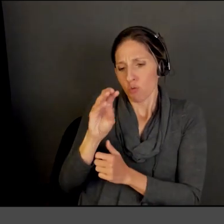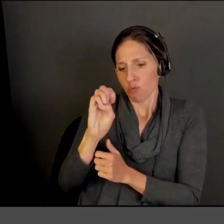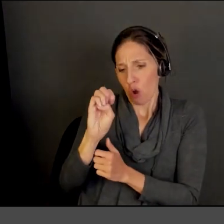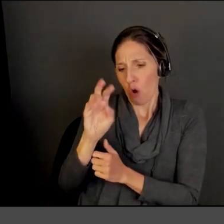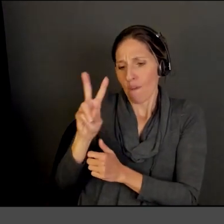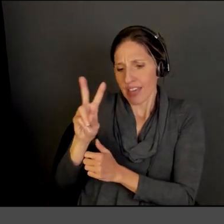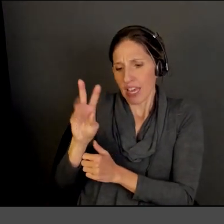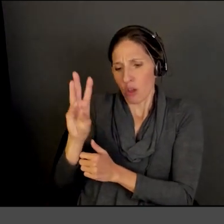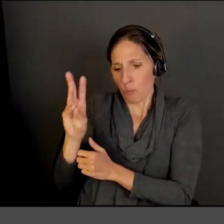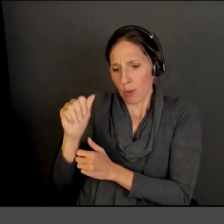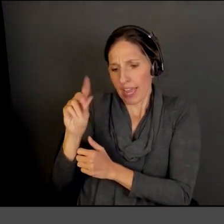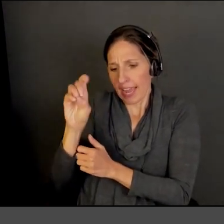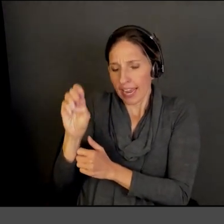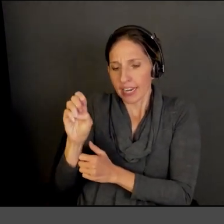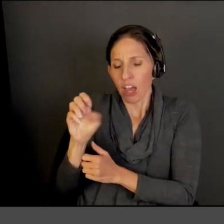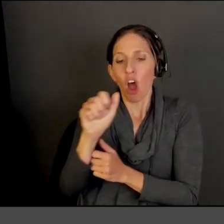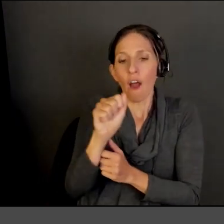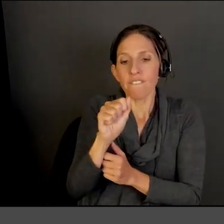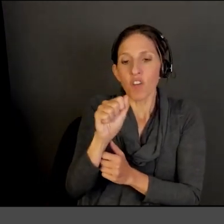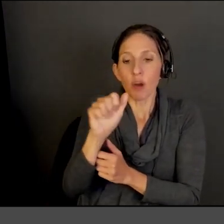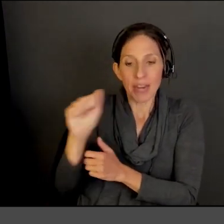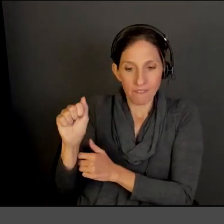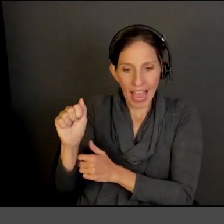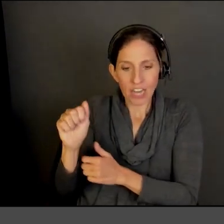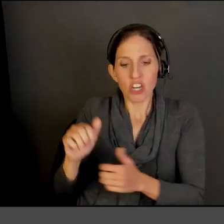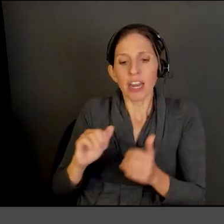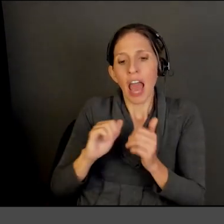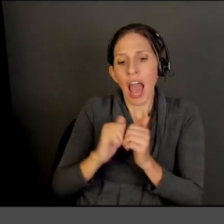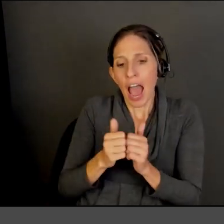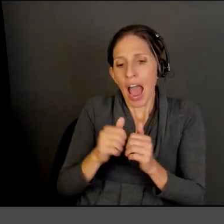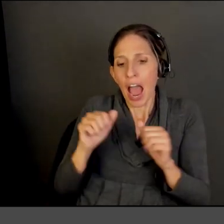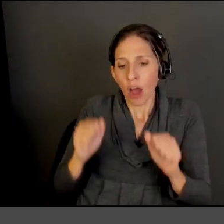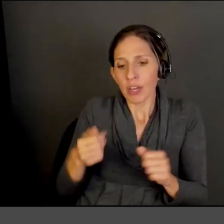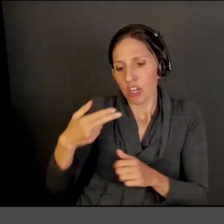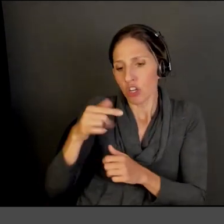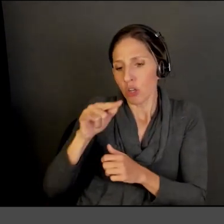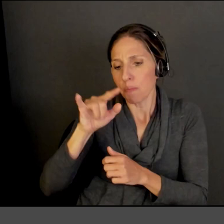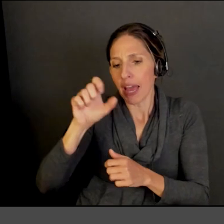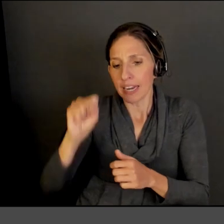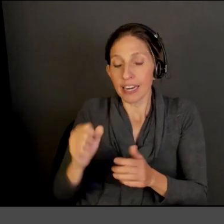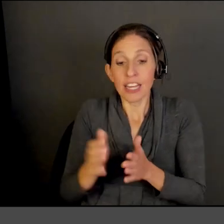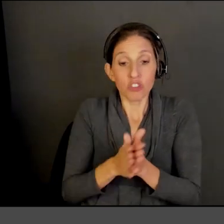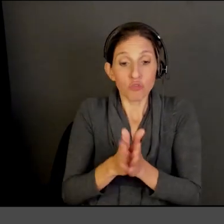TOWARD ENLIGHTENMENT AND PROGRESS? AND THEN I WANT TO PUT THAT